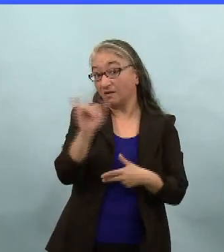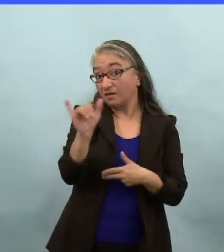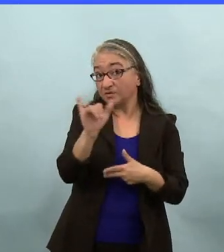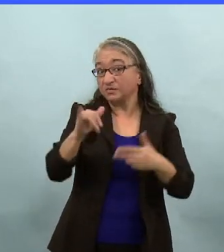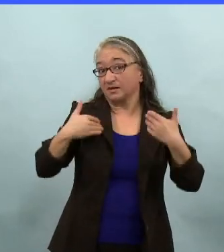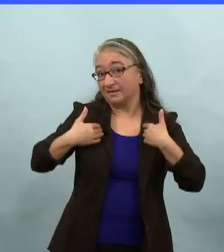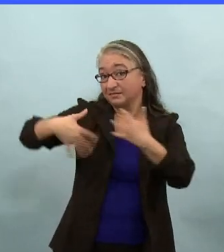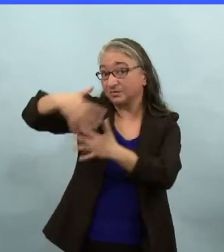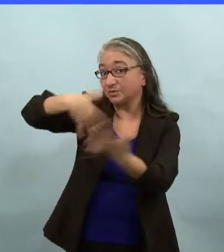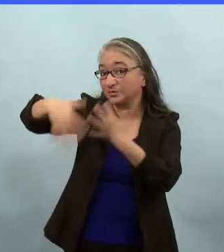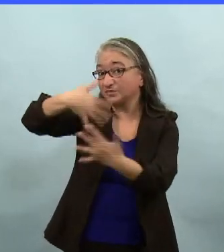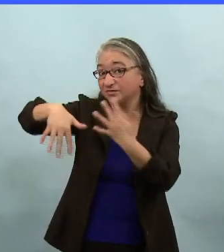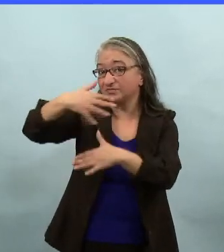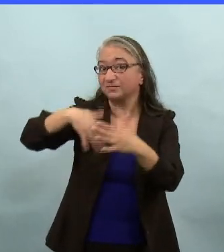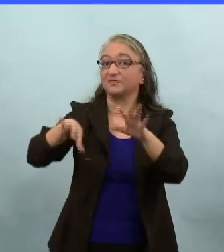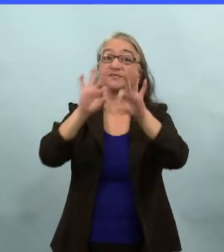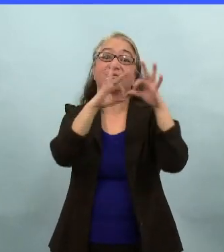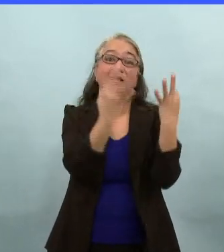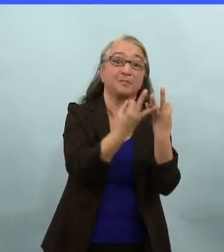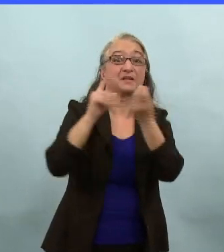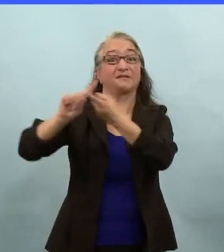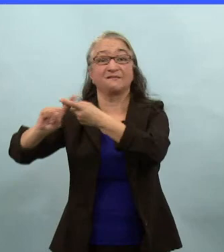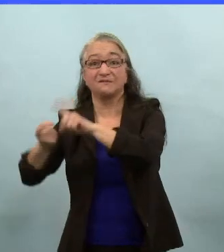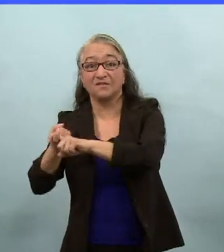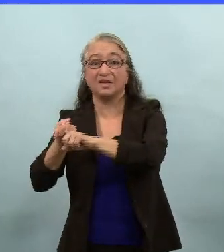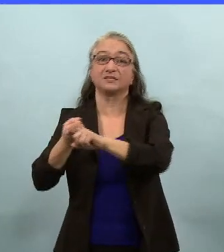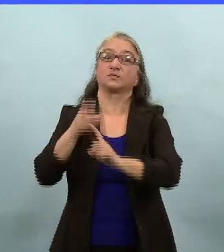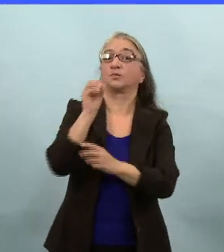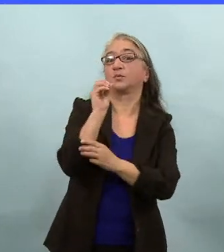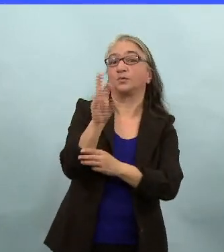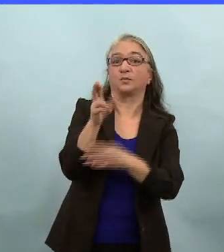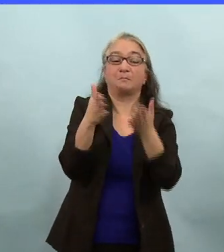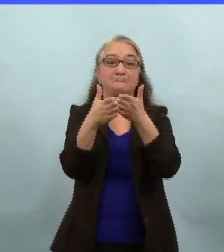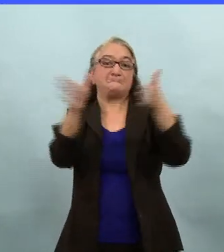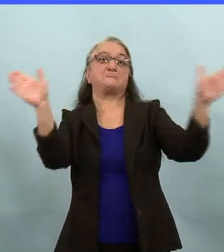and that'll really help mitigate some of the issues here we have widespread community